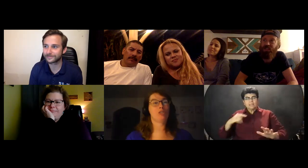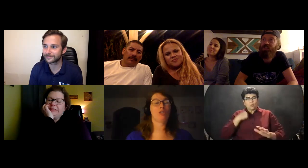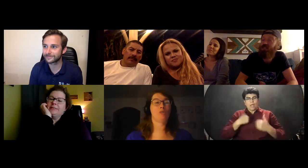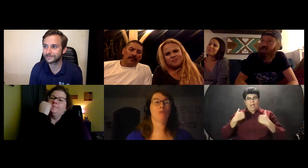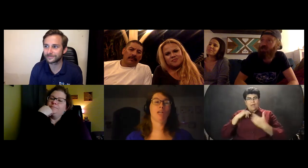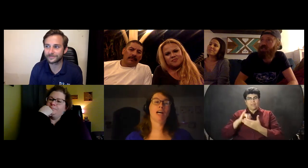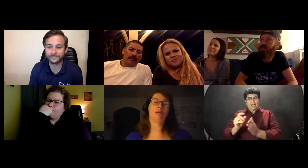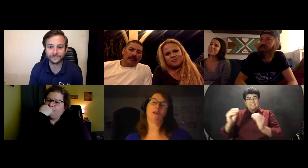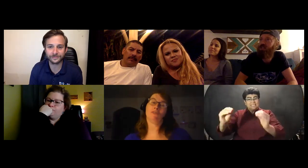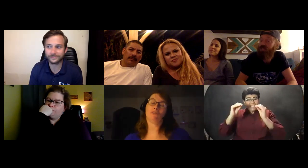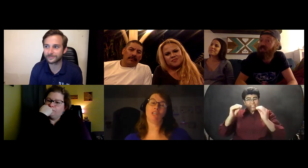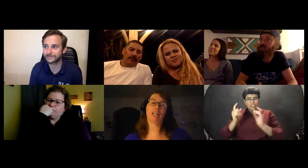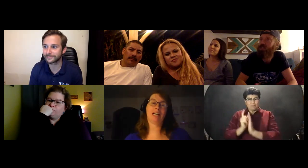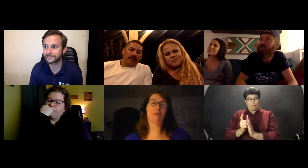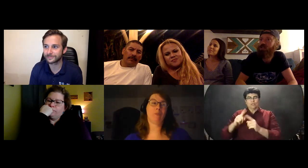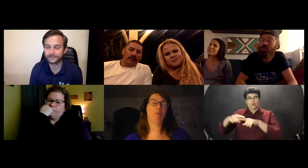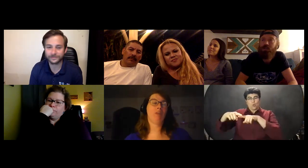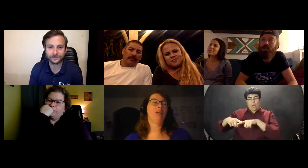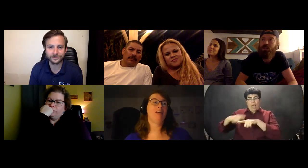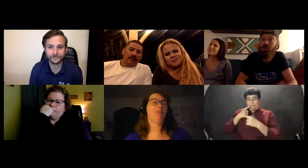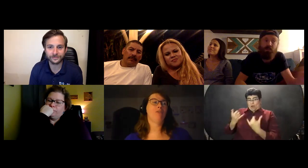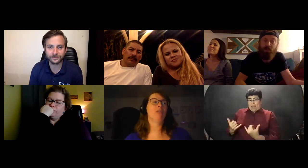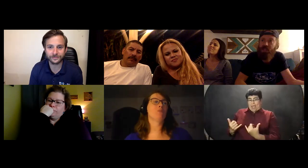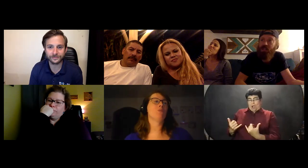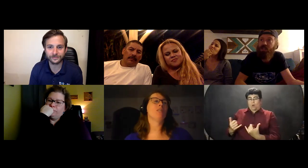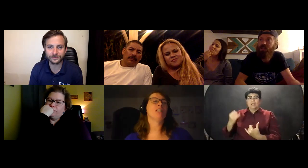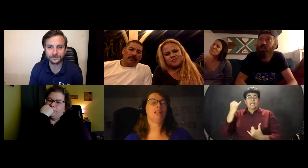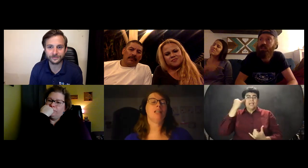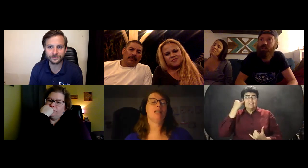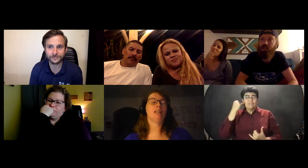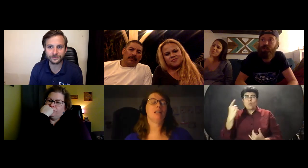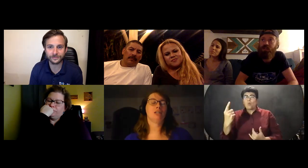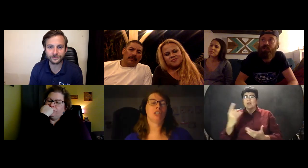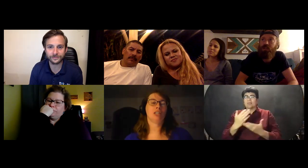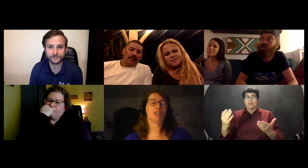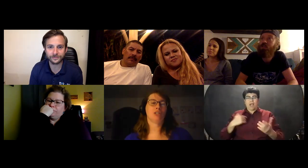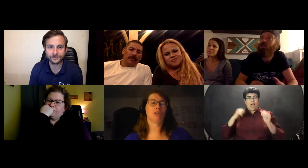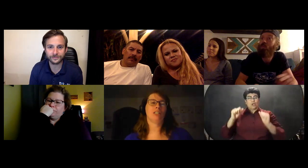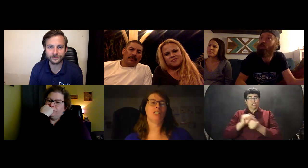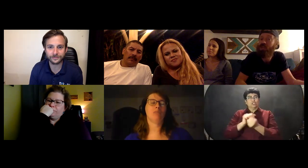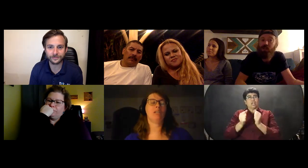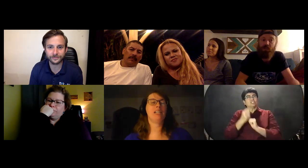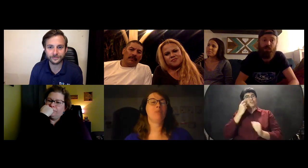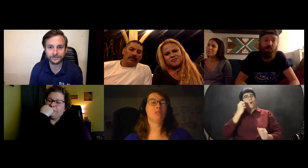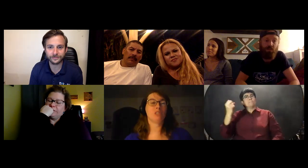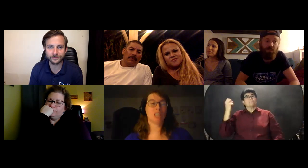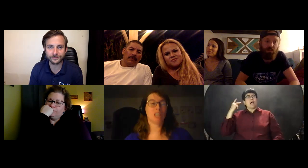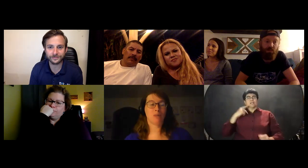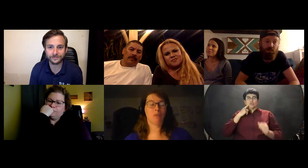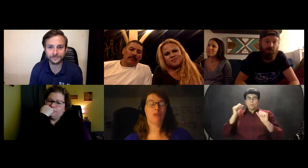to rely upon for now if there was one thing that i could change though is